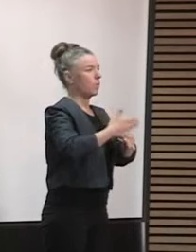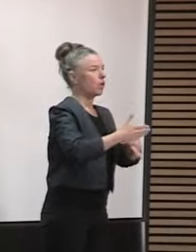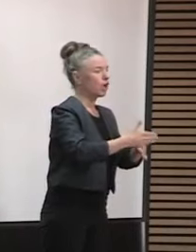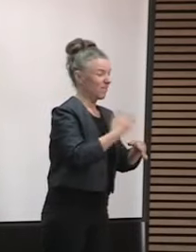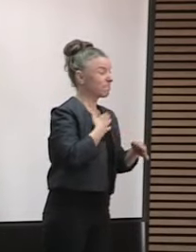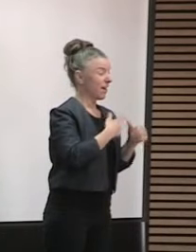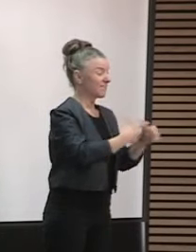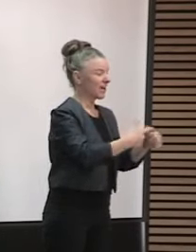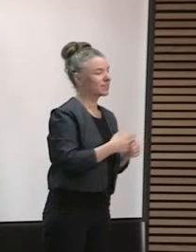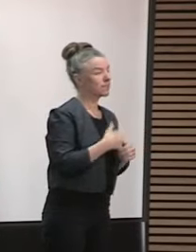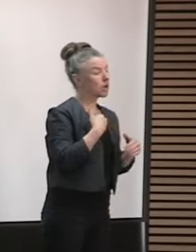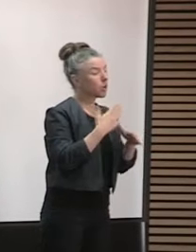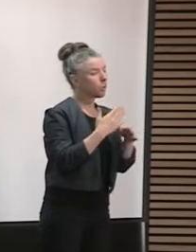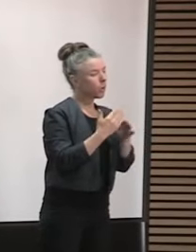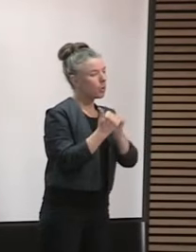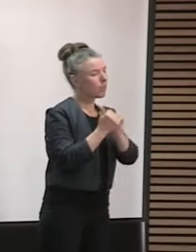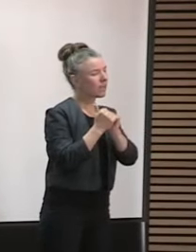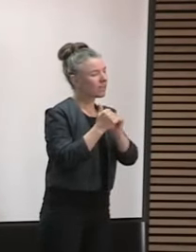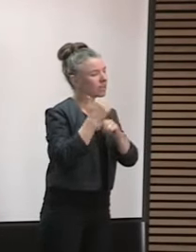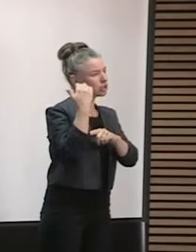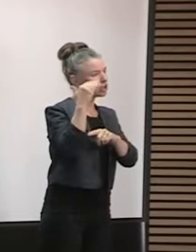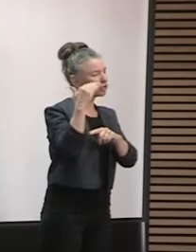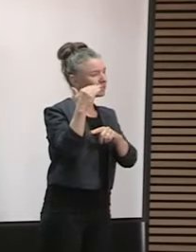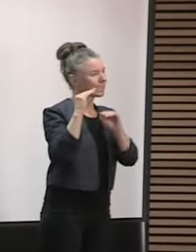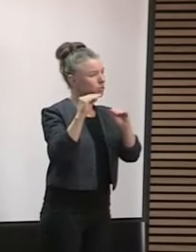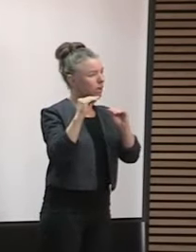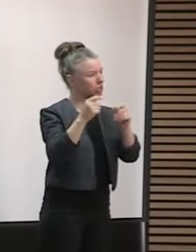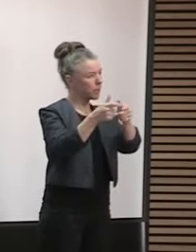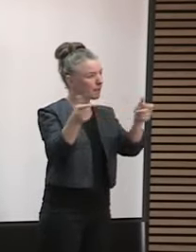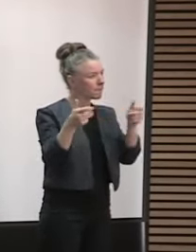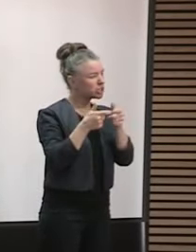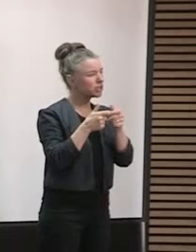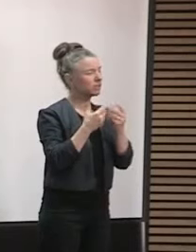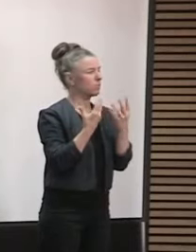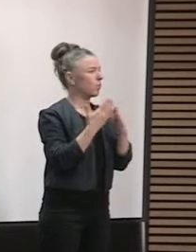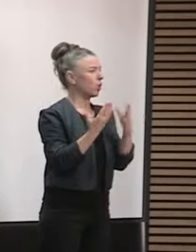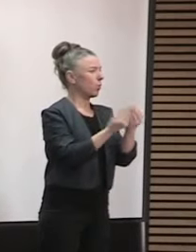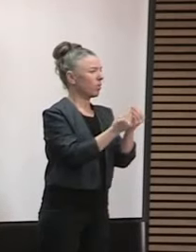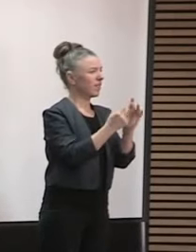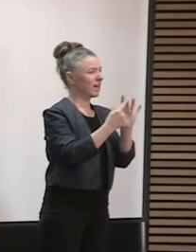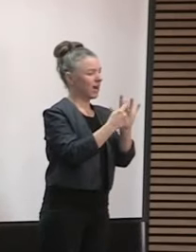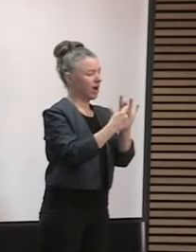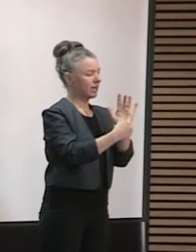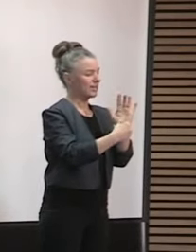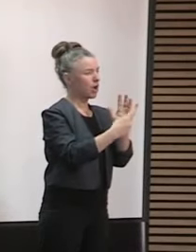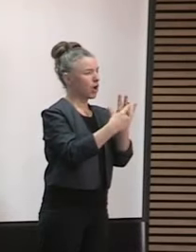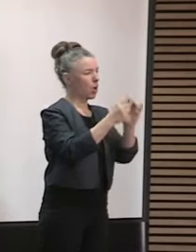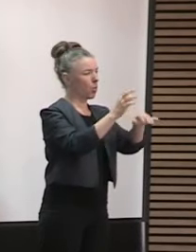month and the Prime Minister hoped it could be in place by Christmas. Have any plans come across your desk yet? Do you know where that's got to?